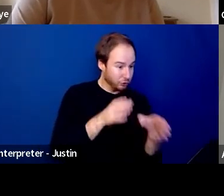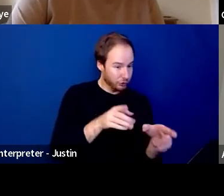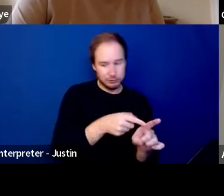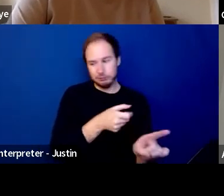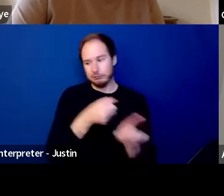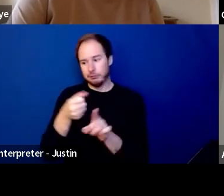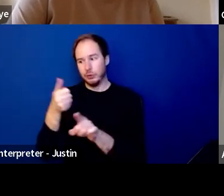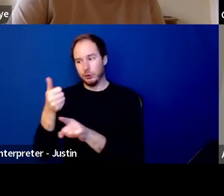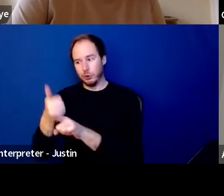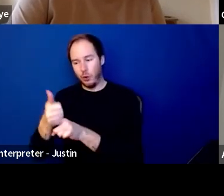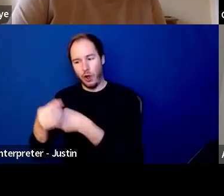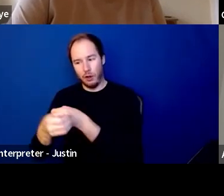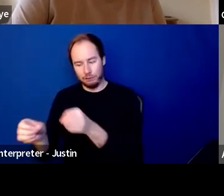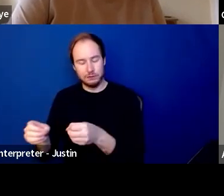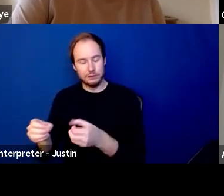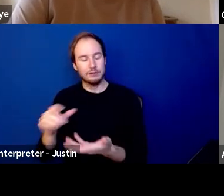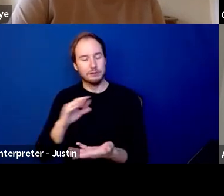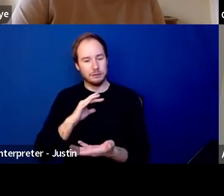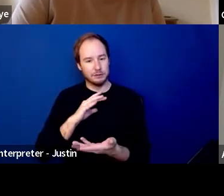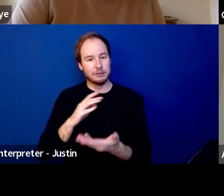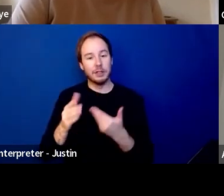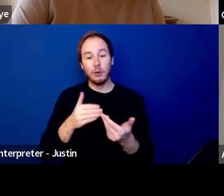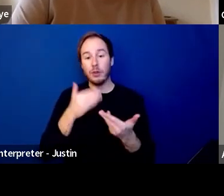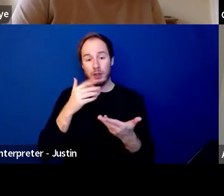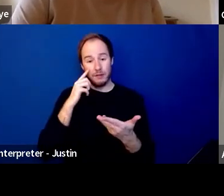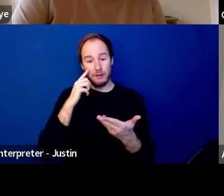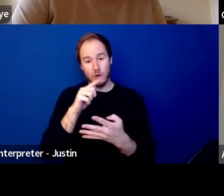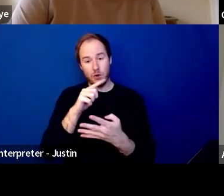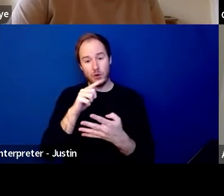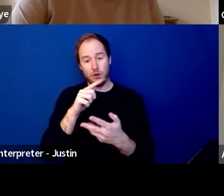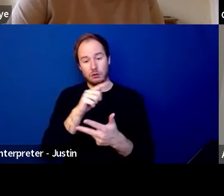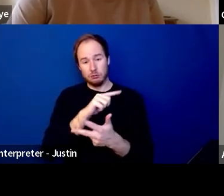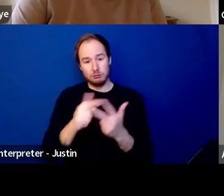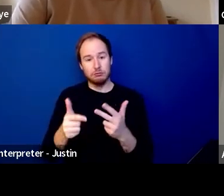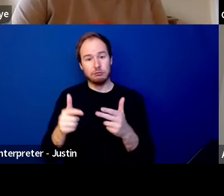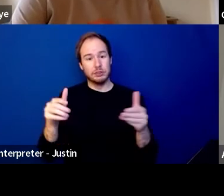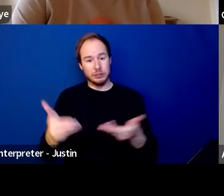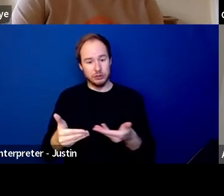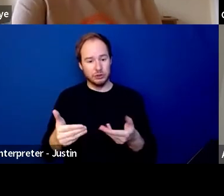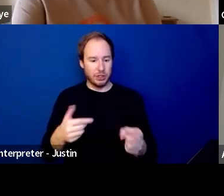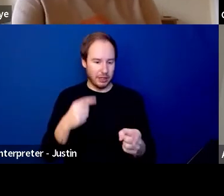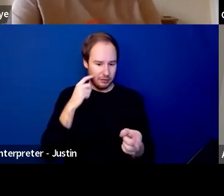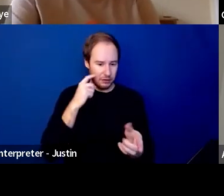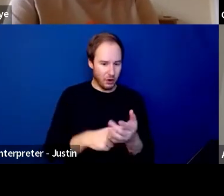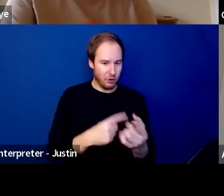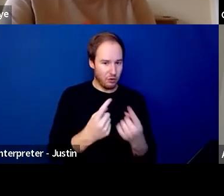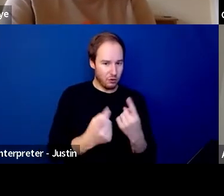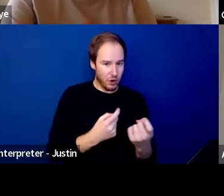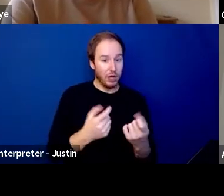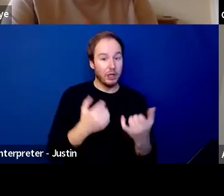to introduce yourselves and your programs a bit and we've gotten some questions already from folks and I just encourage people to keep putting your questions